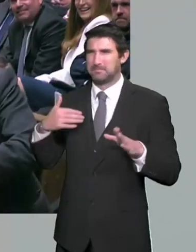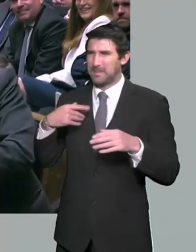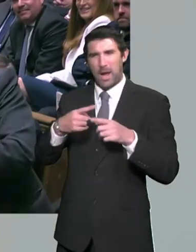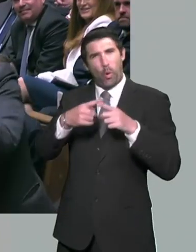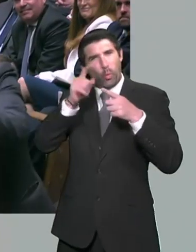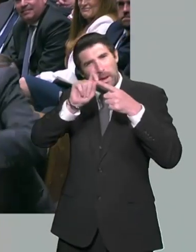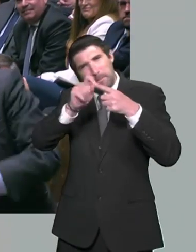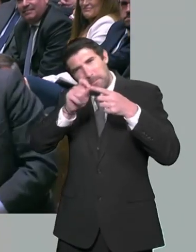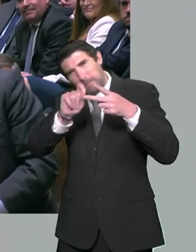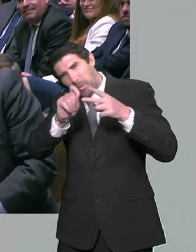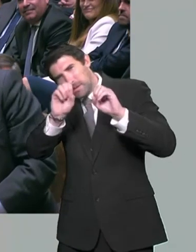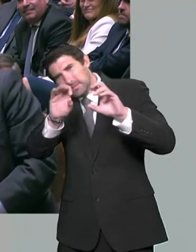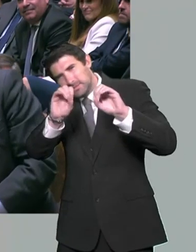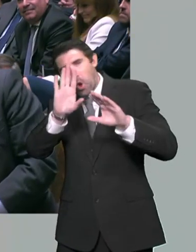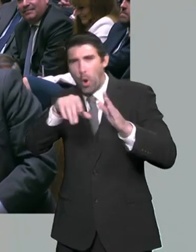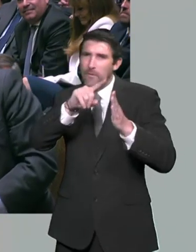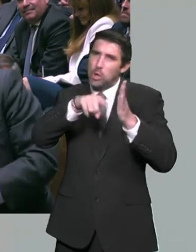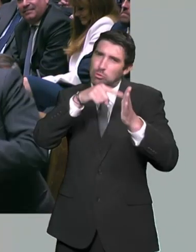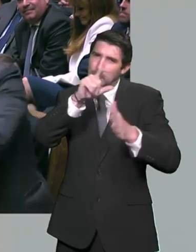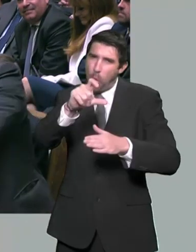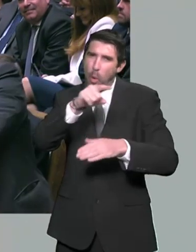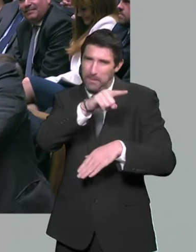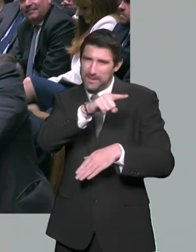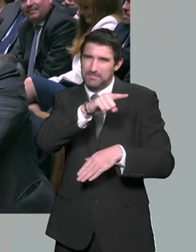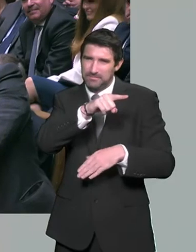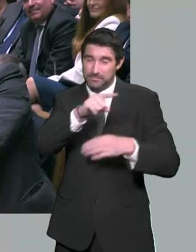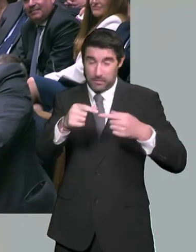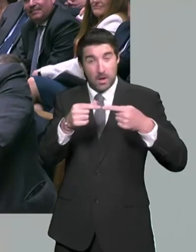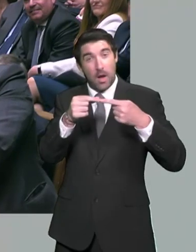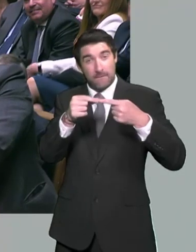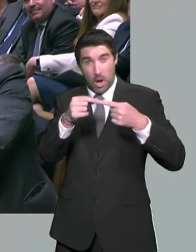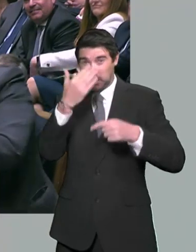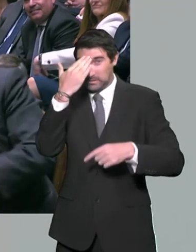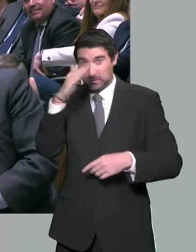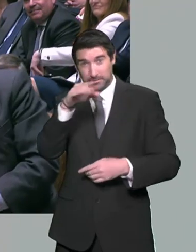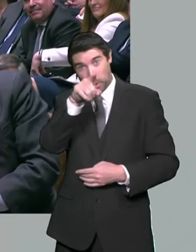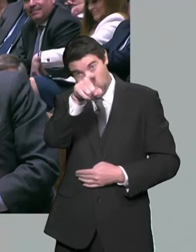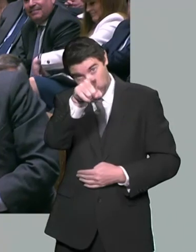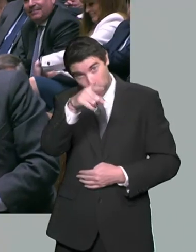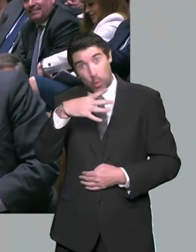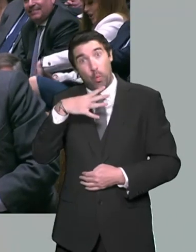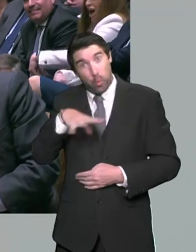Member for Islington North. First, the right hon. and learned Gentleman tried repeatedly to get him elected as Prime Minister.